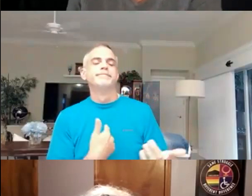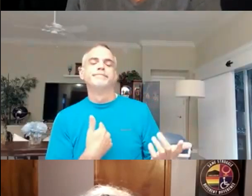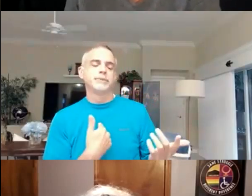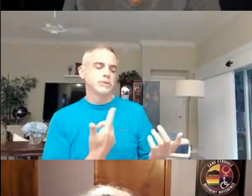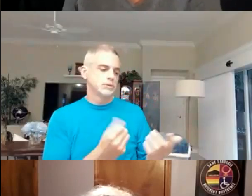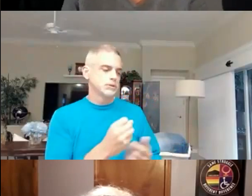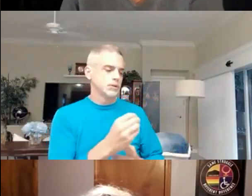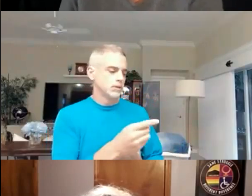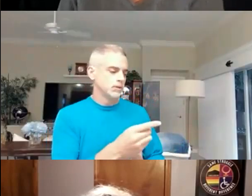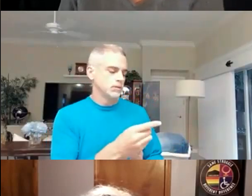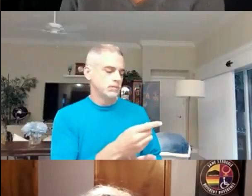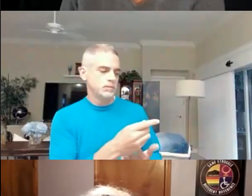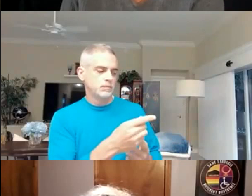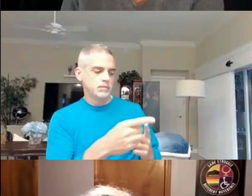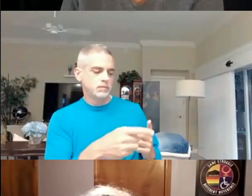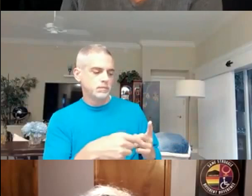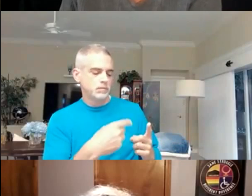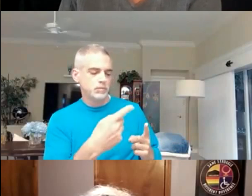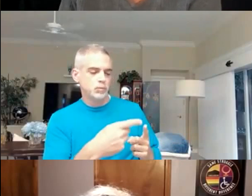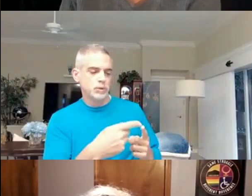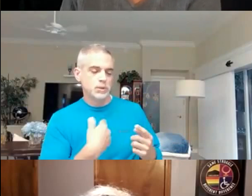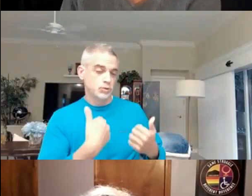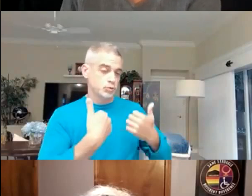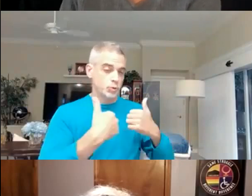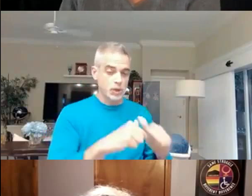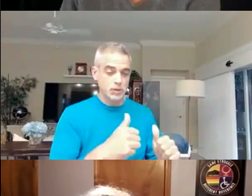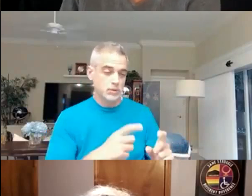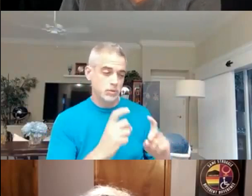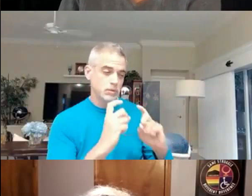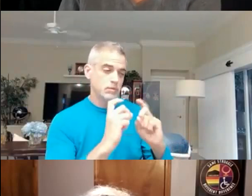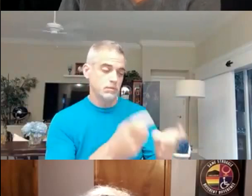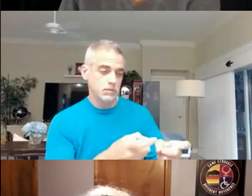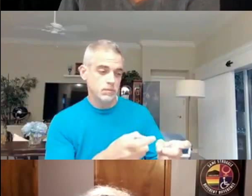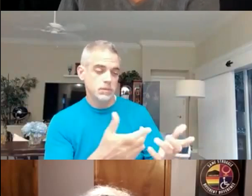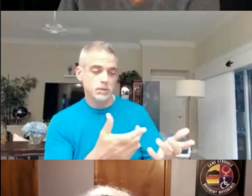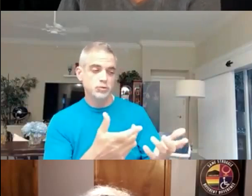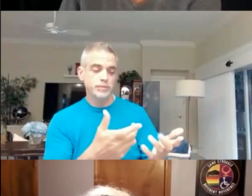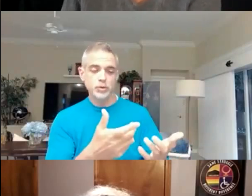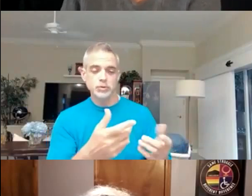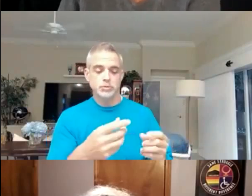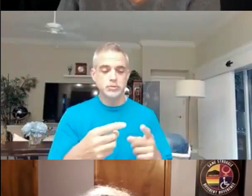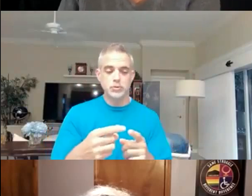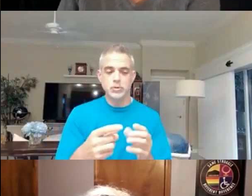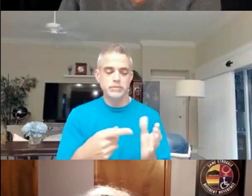I don't know, I feel like when I, when I try to give,